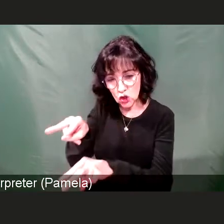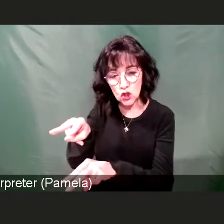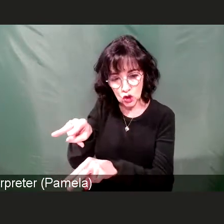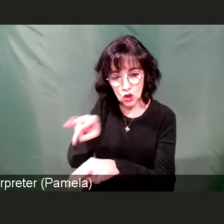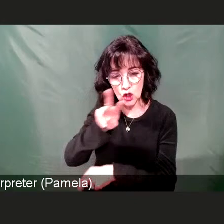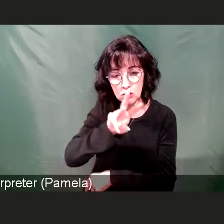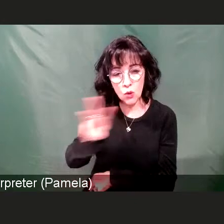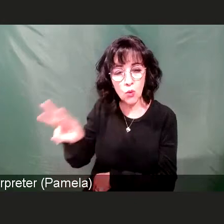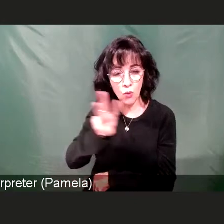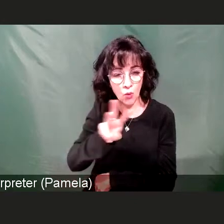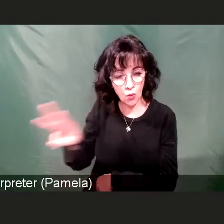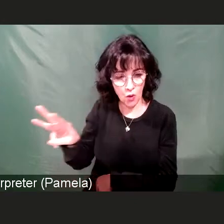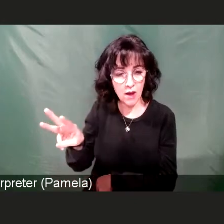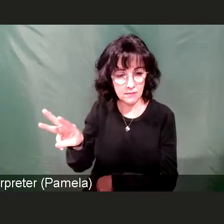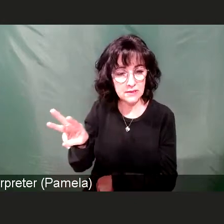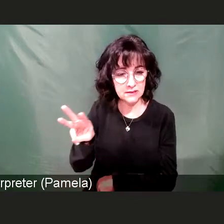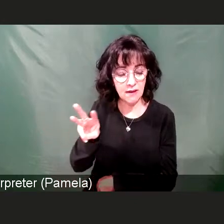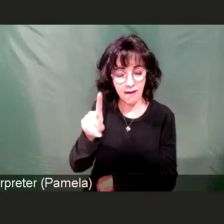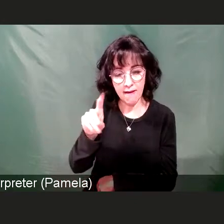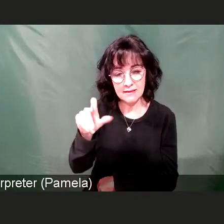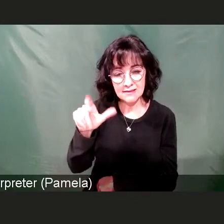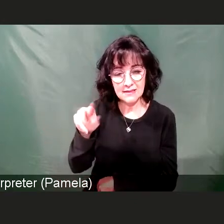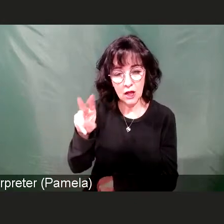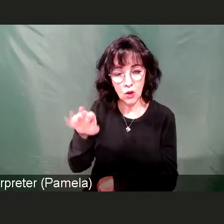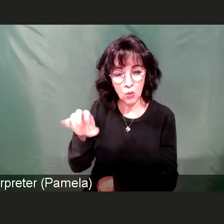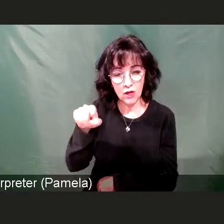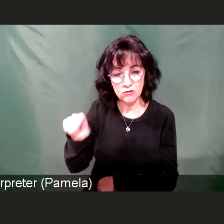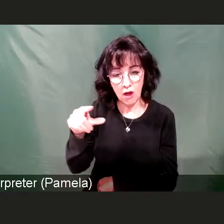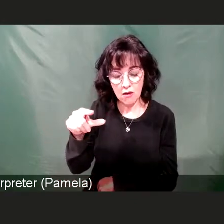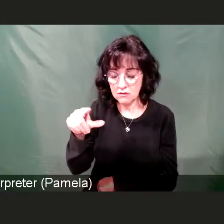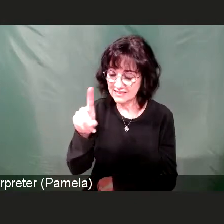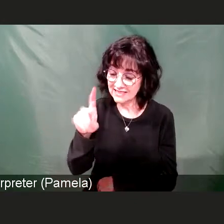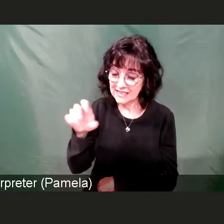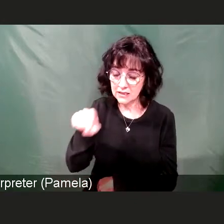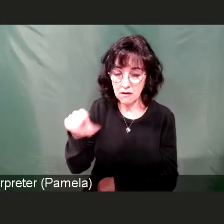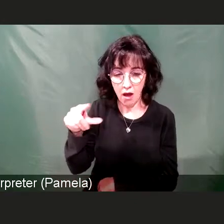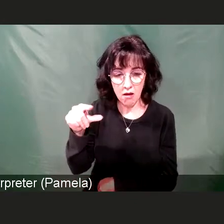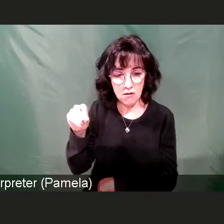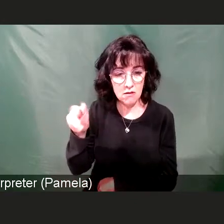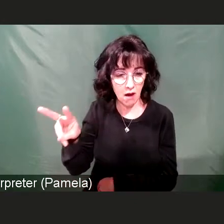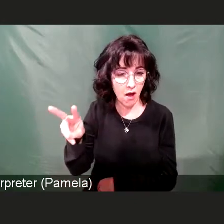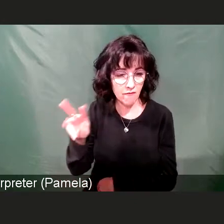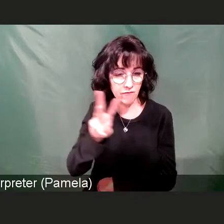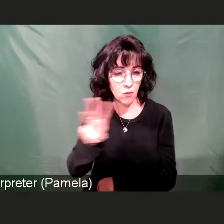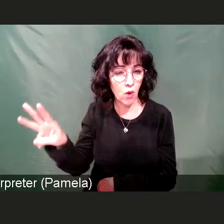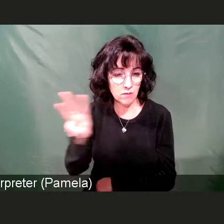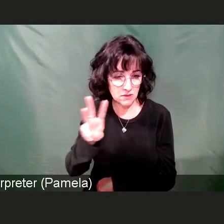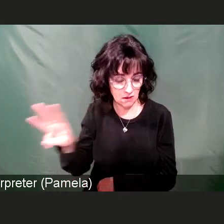It's all information that can be found. The entire state of Delaware with the most recent update